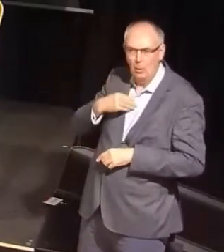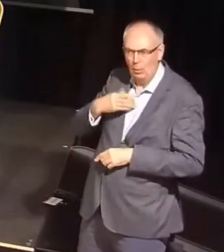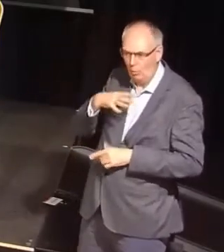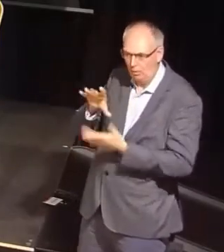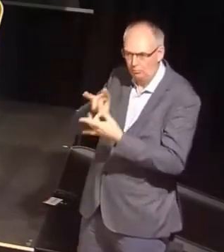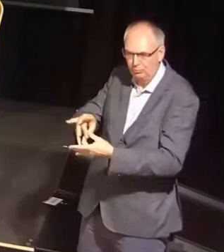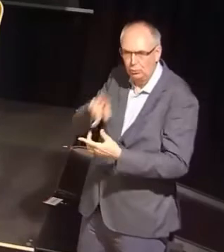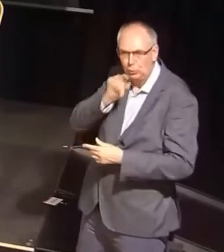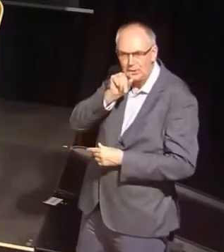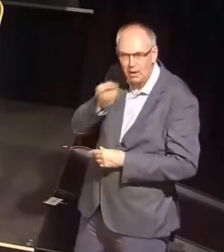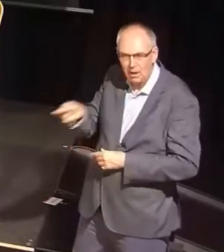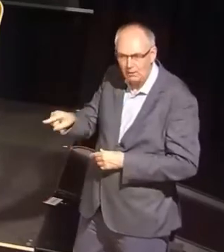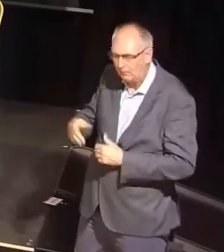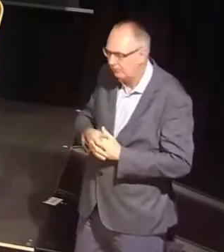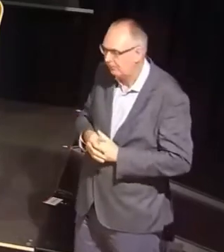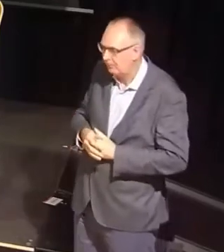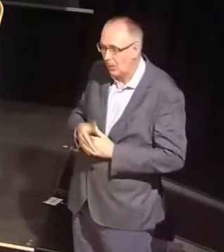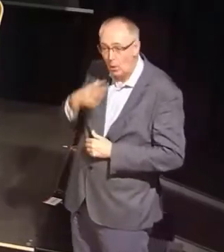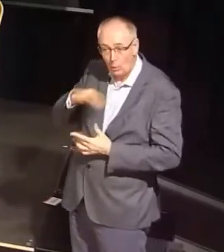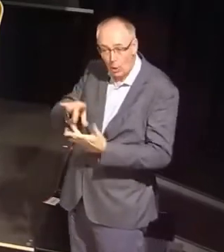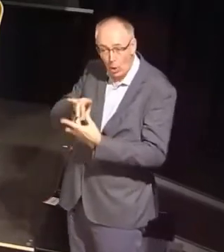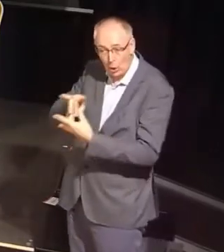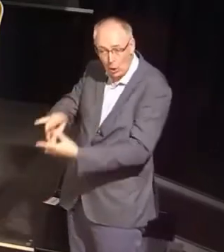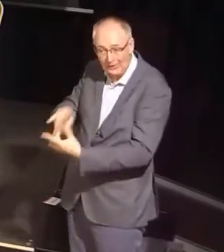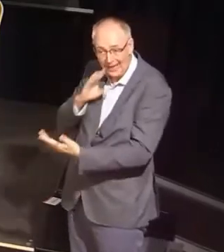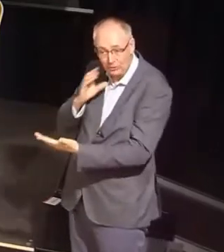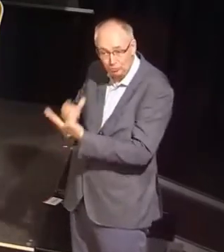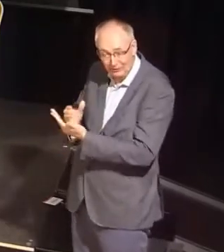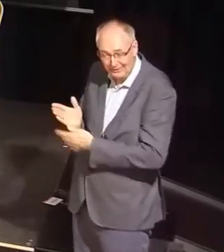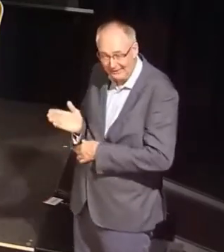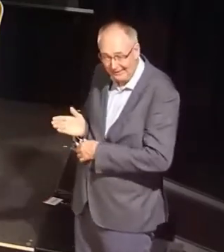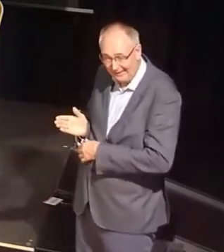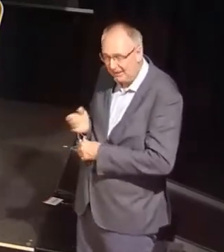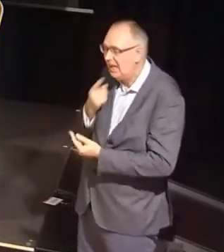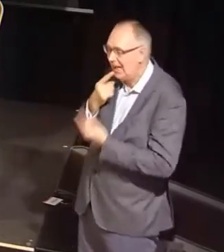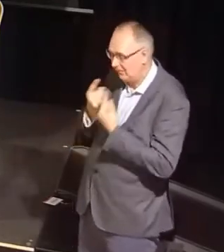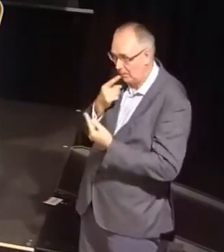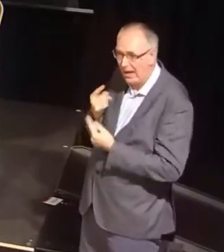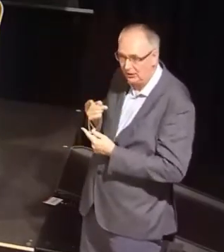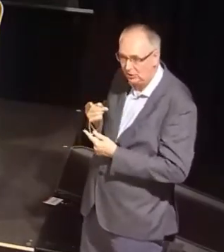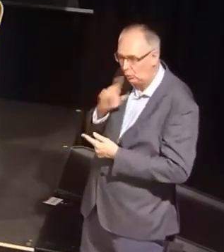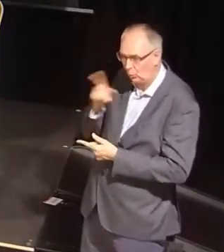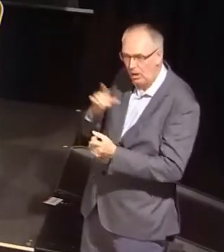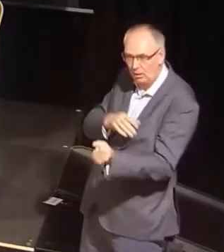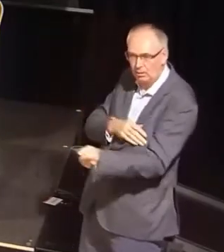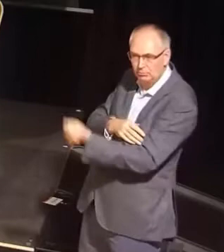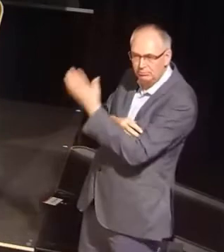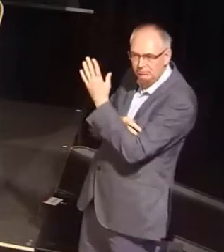If you want to get in touch with the charity, in any way, shape or form, contact information is gonna be on one of the following slides.